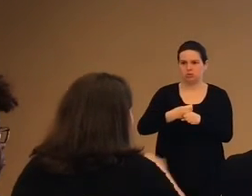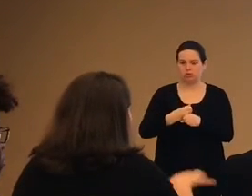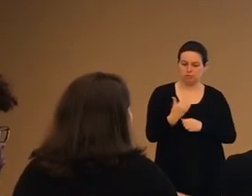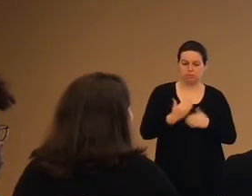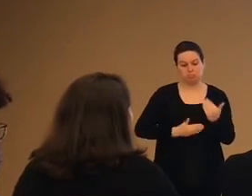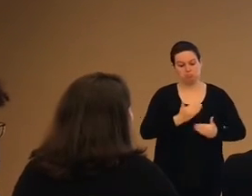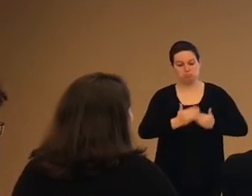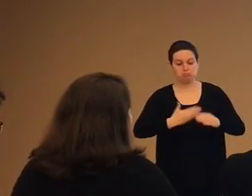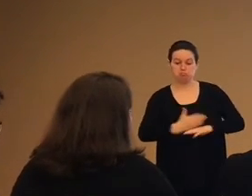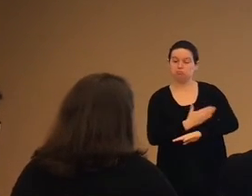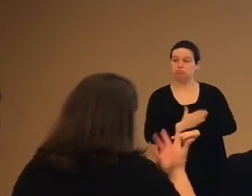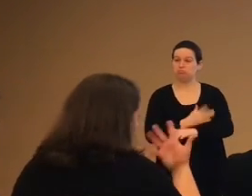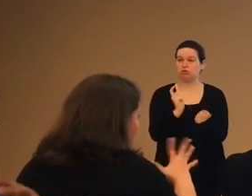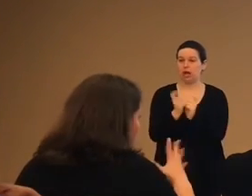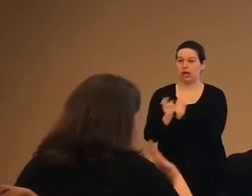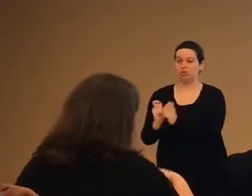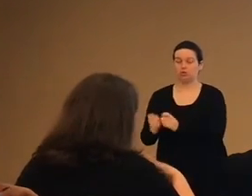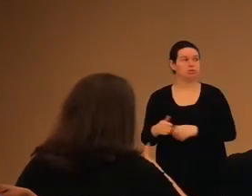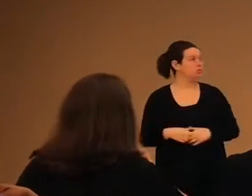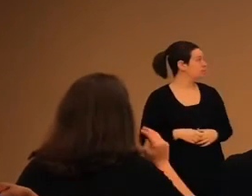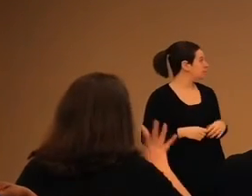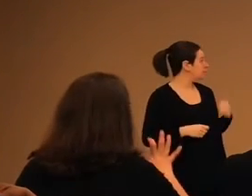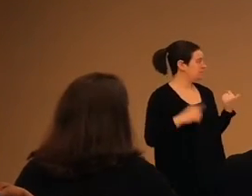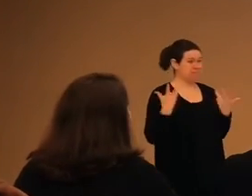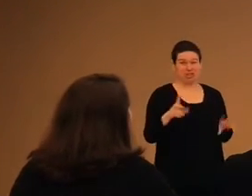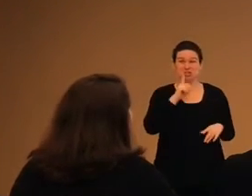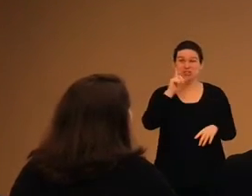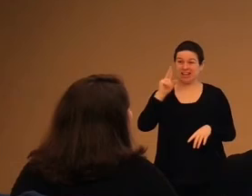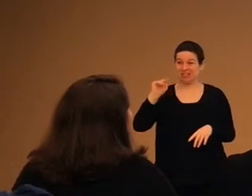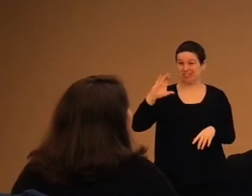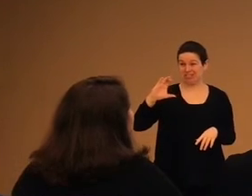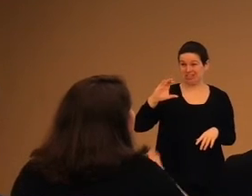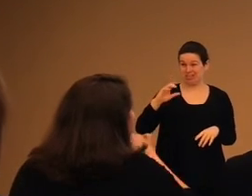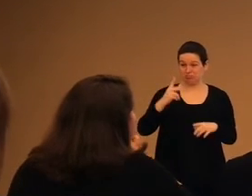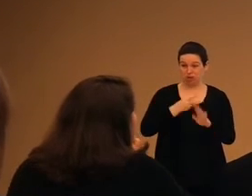I talked about the Duffing project and then our latest exhibit